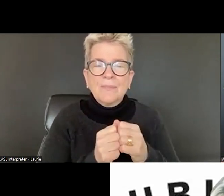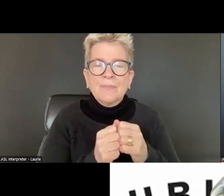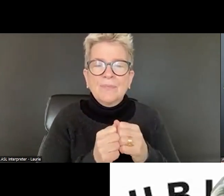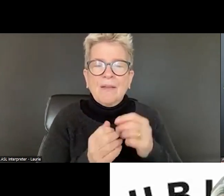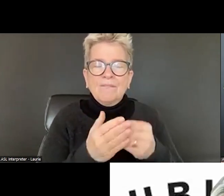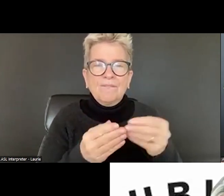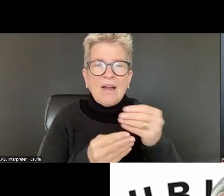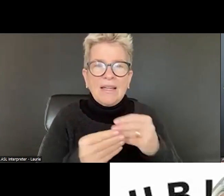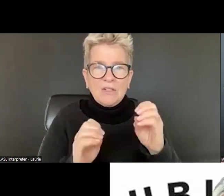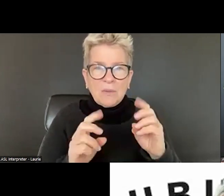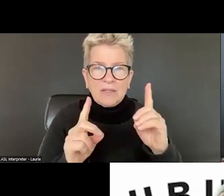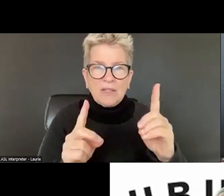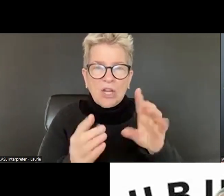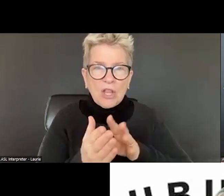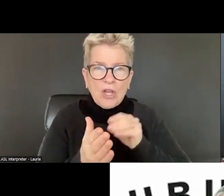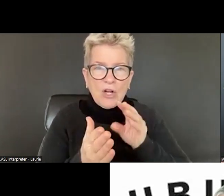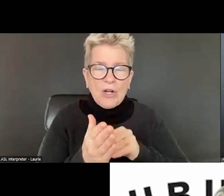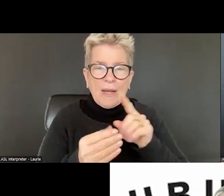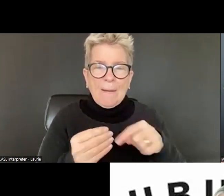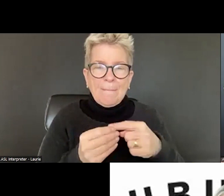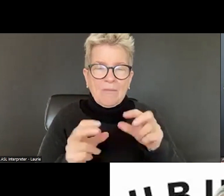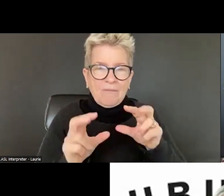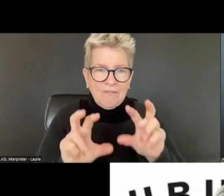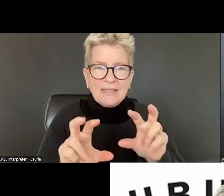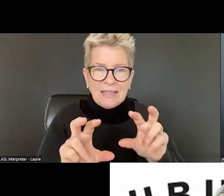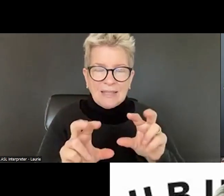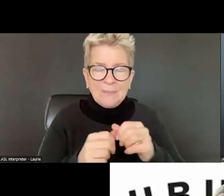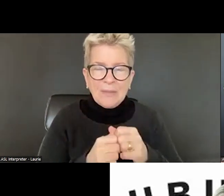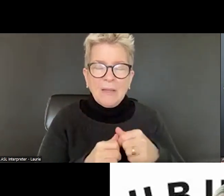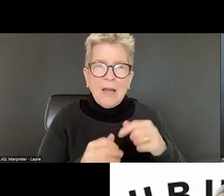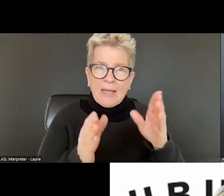education and learning a little bit about investing. I convinced my parents to allow